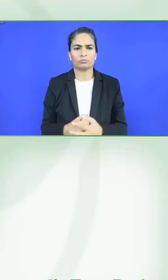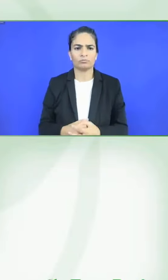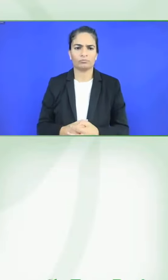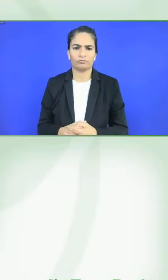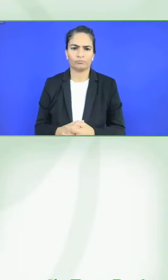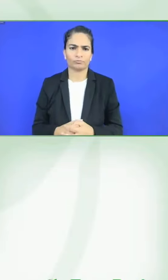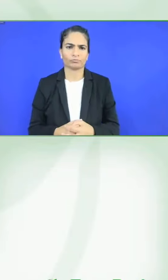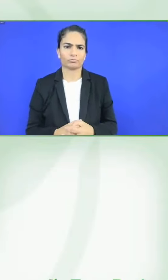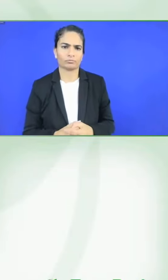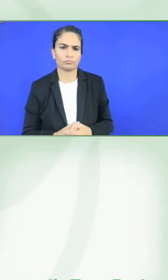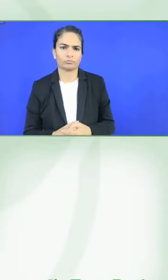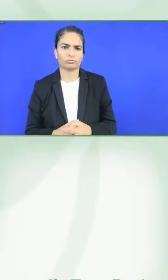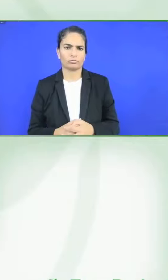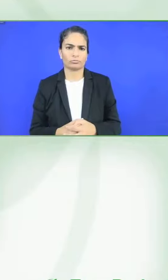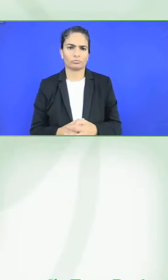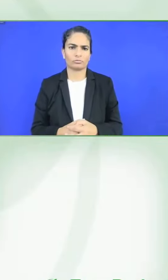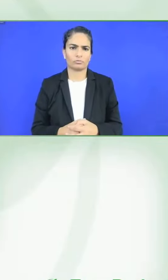that is everywhere. Thank you.